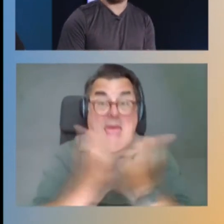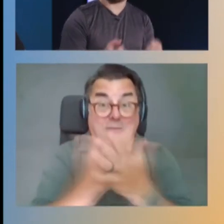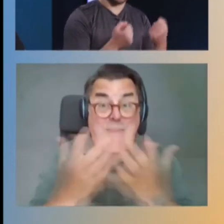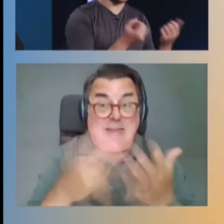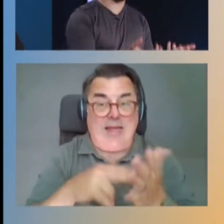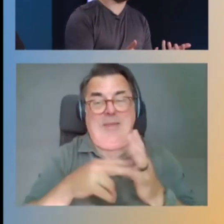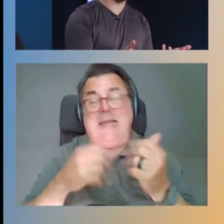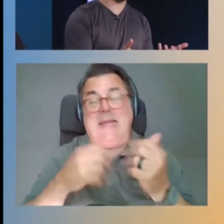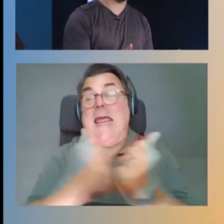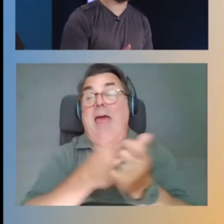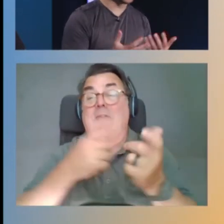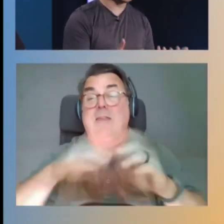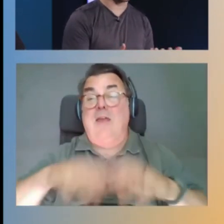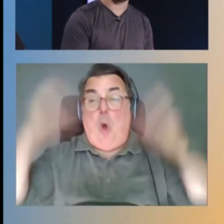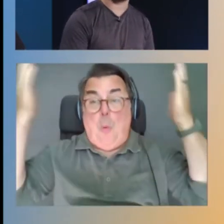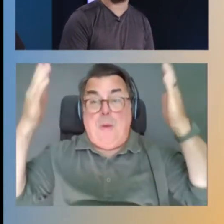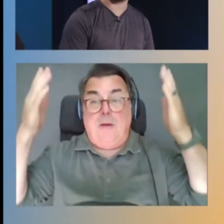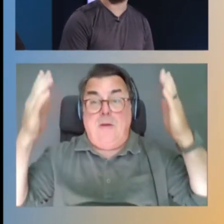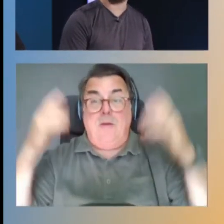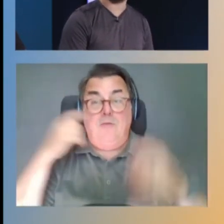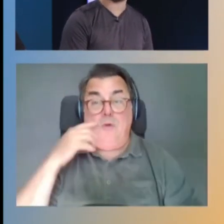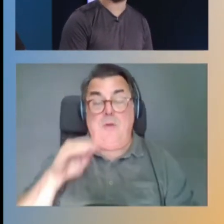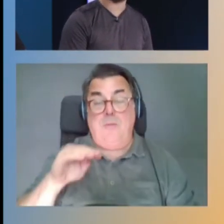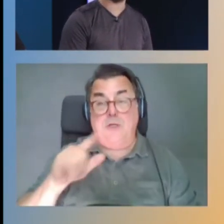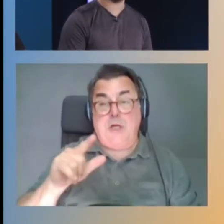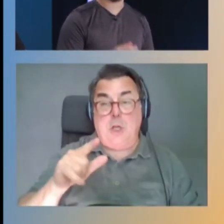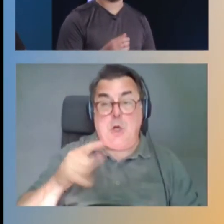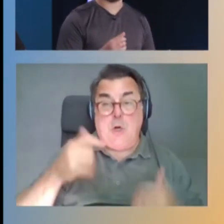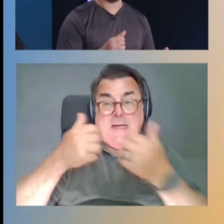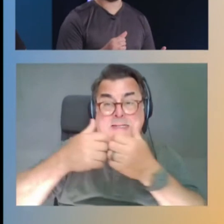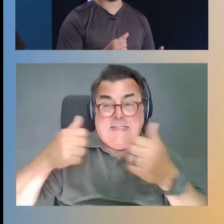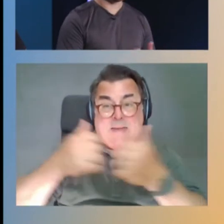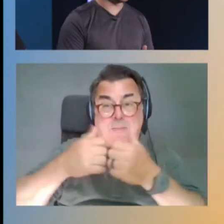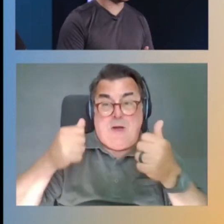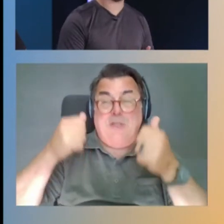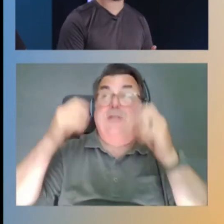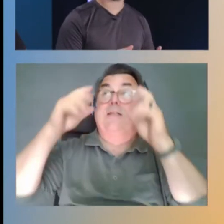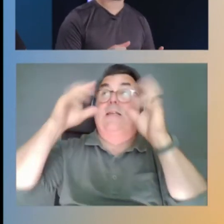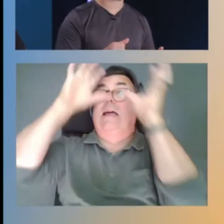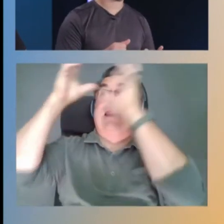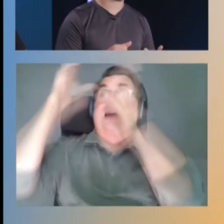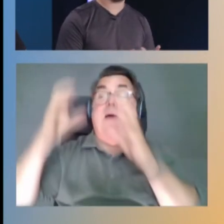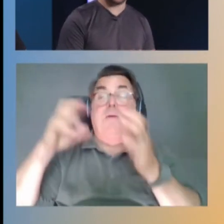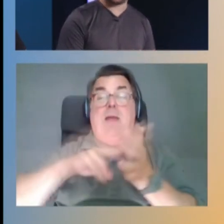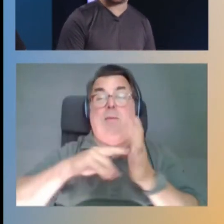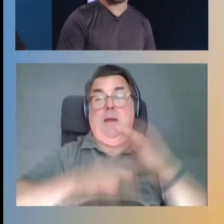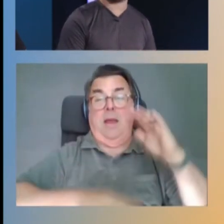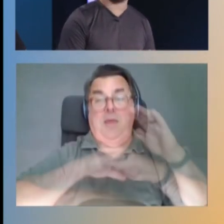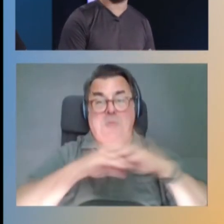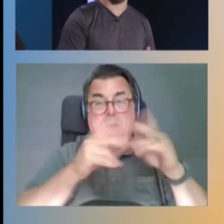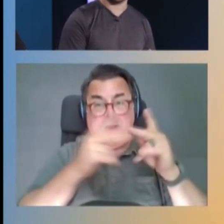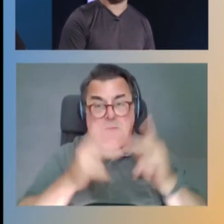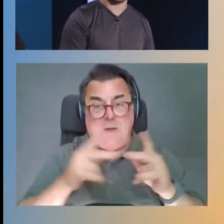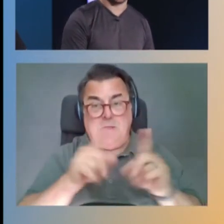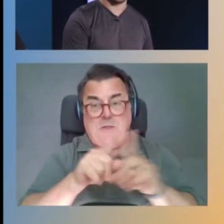And for the machinery practitioners in the crowd, I mean the optimizer state as well and I mean the master copy of the weights as well.